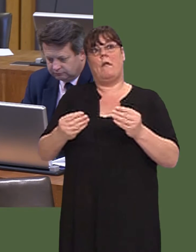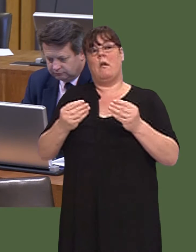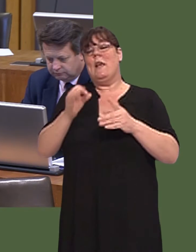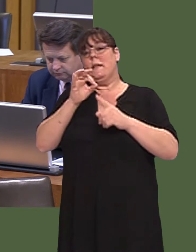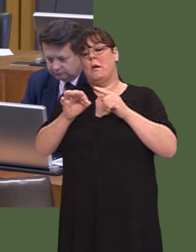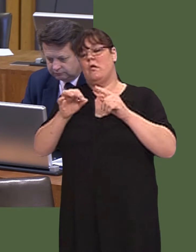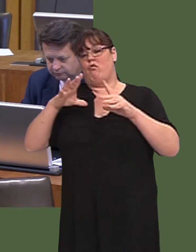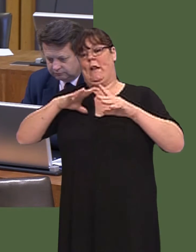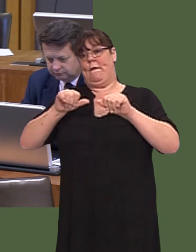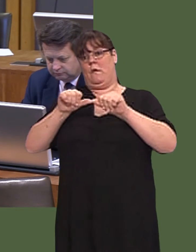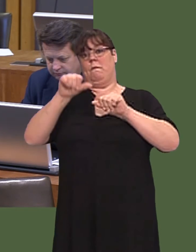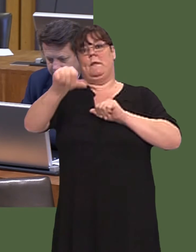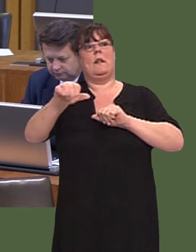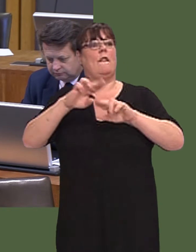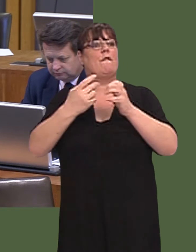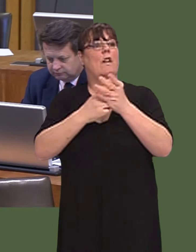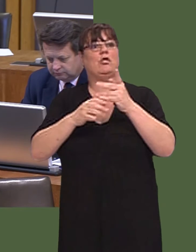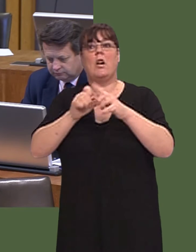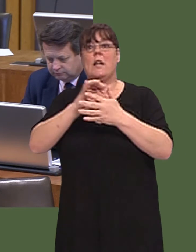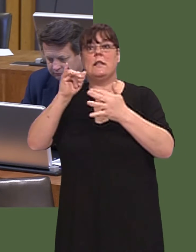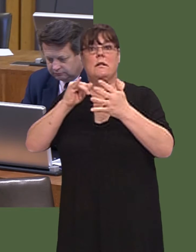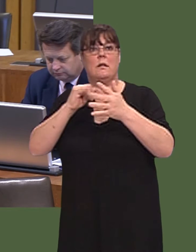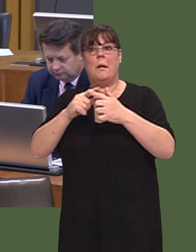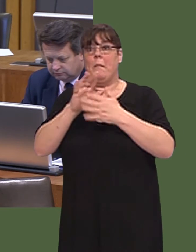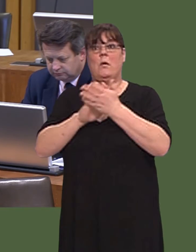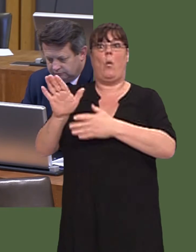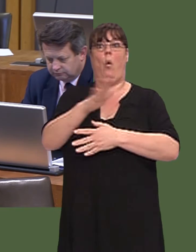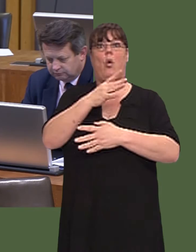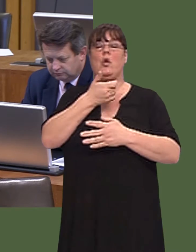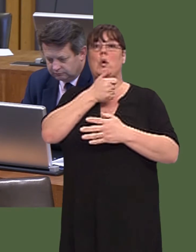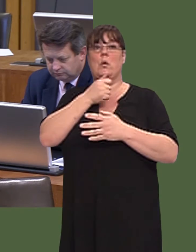franchise arrangements, to make sure that all can use trains in the future.